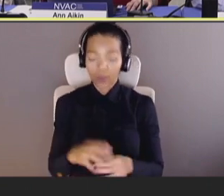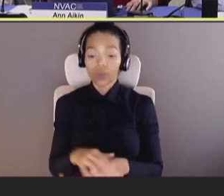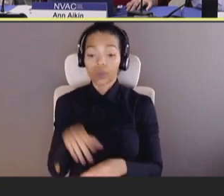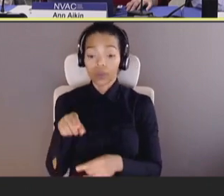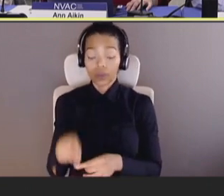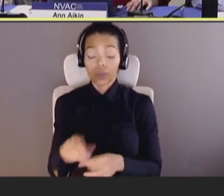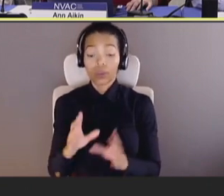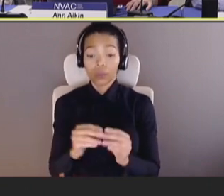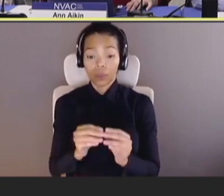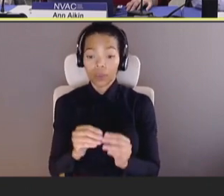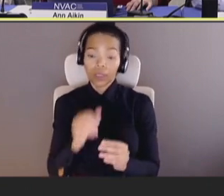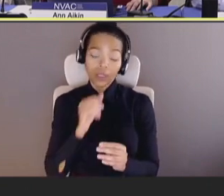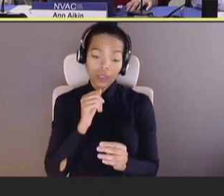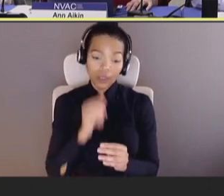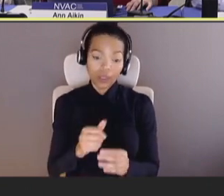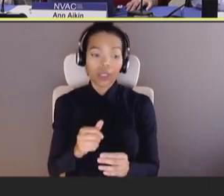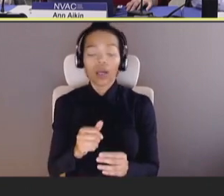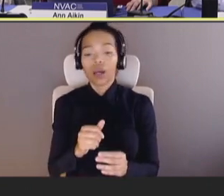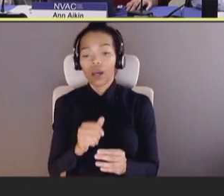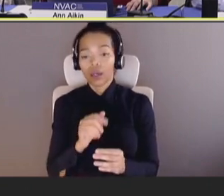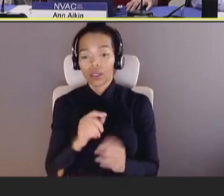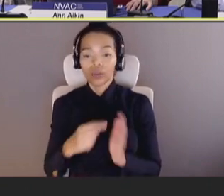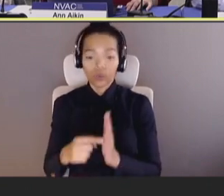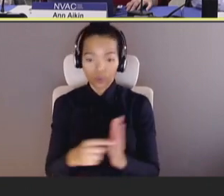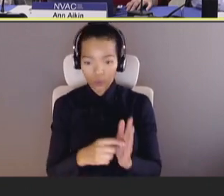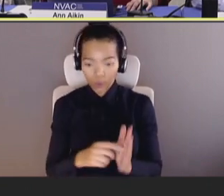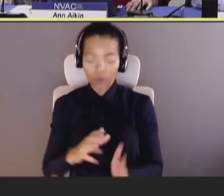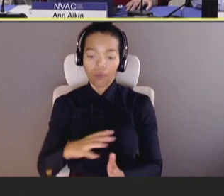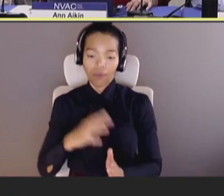the official position of the National Vaccine Advisory Committee or the U.S.